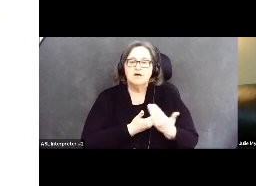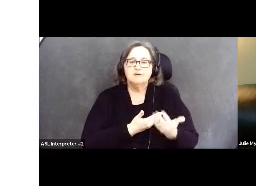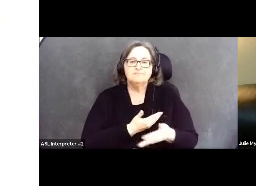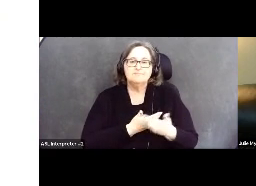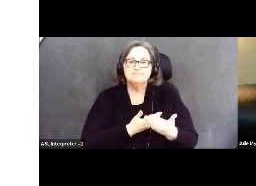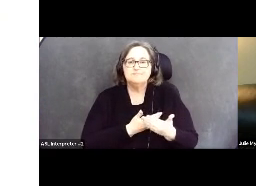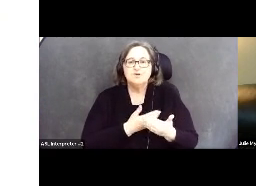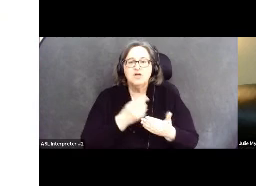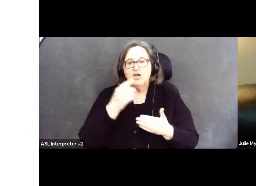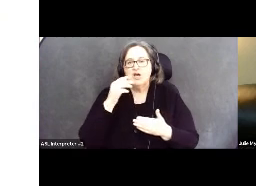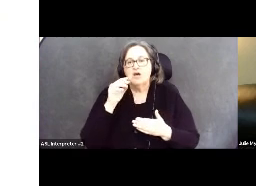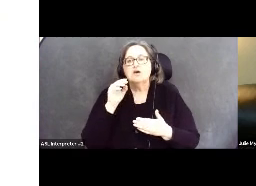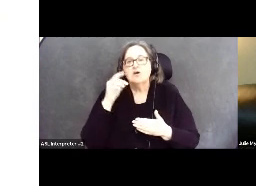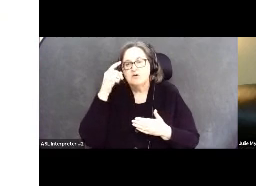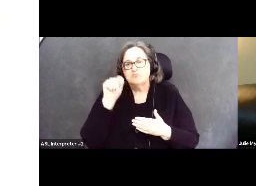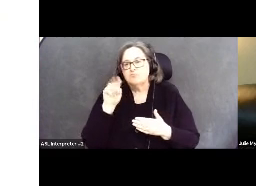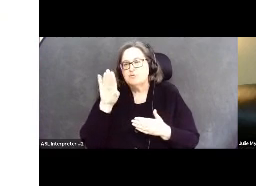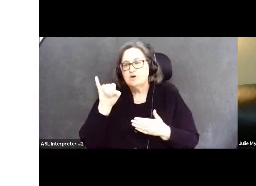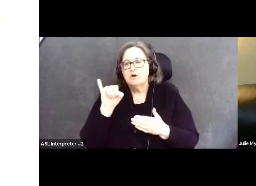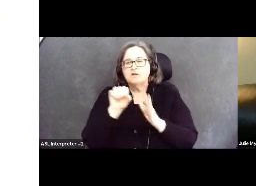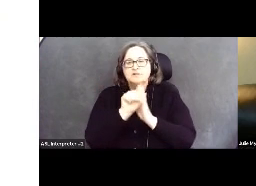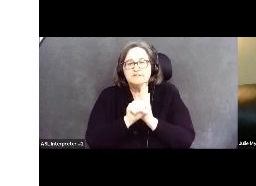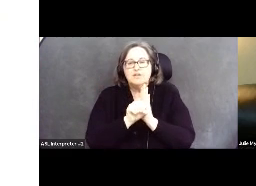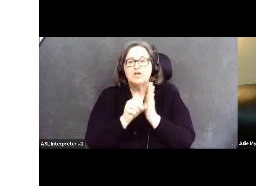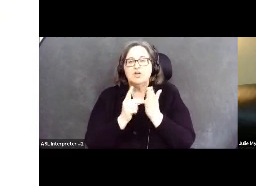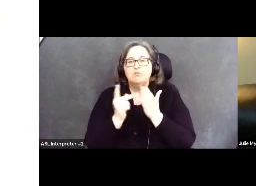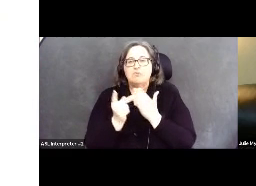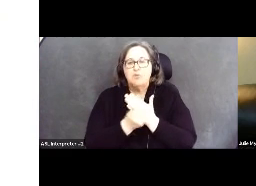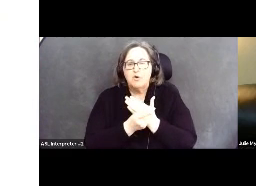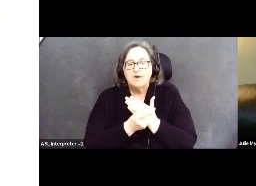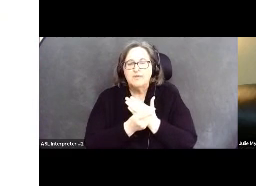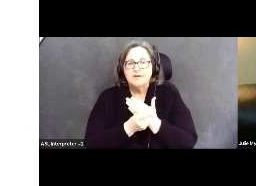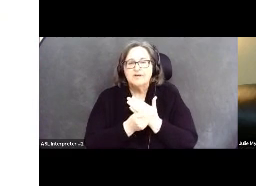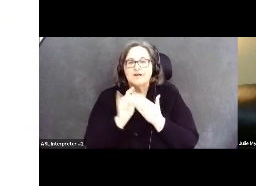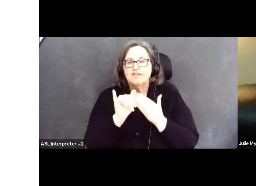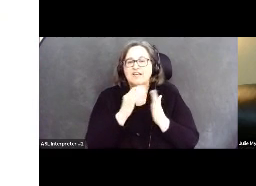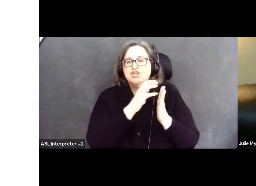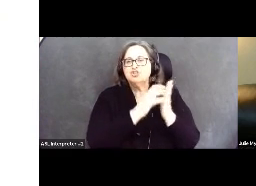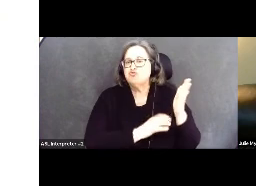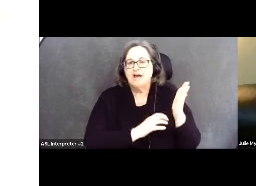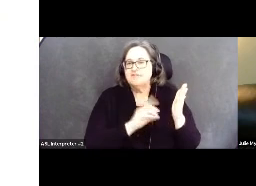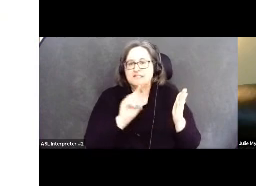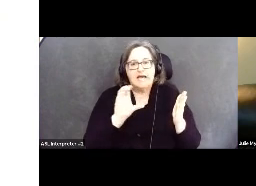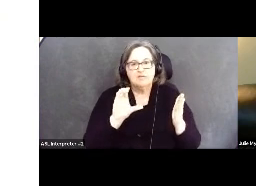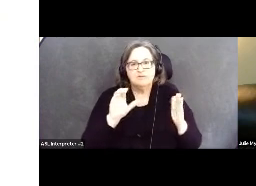brain injury state programming. So this is just a draft document. This has not been finalized,